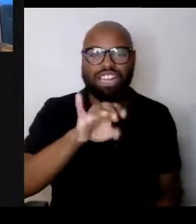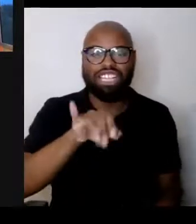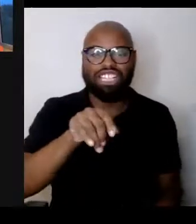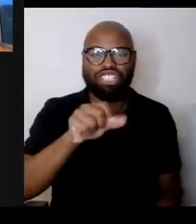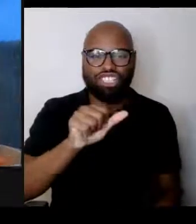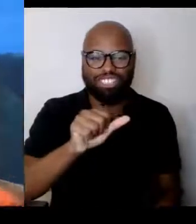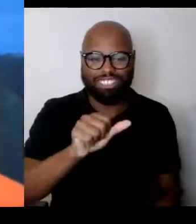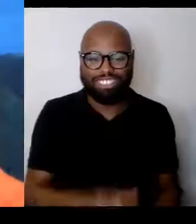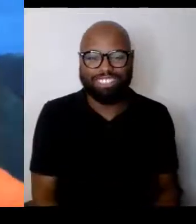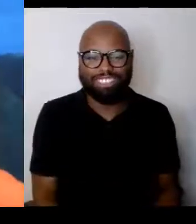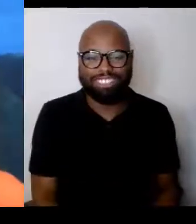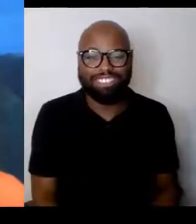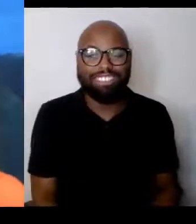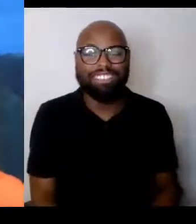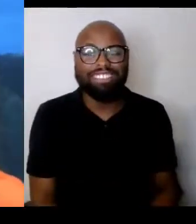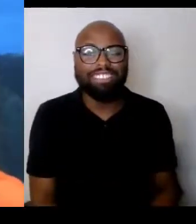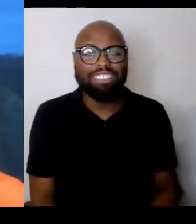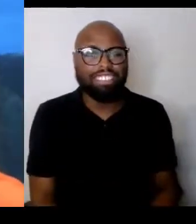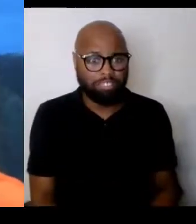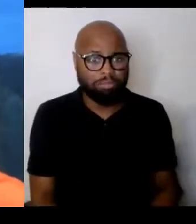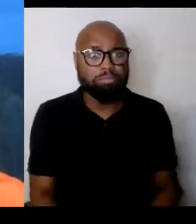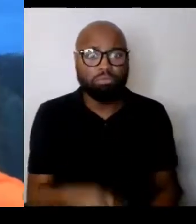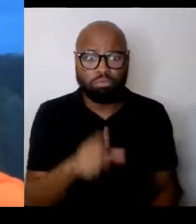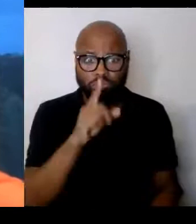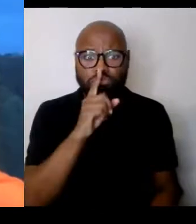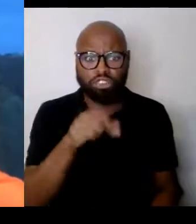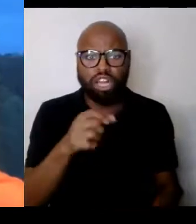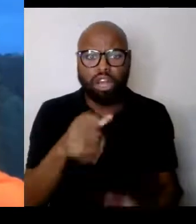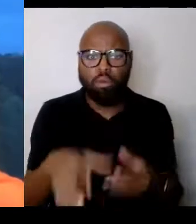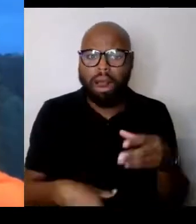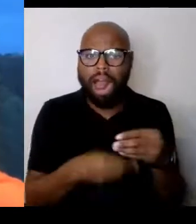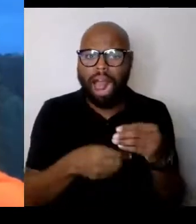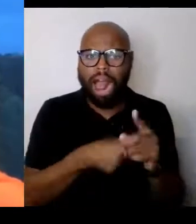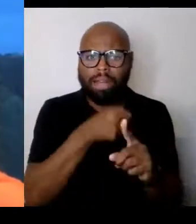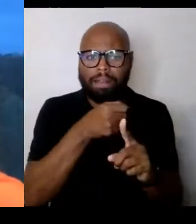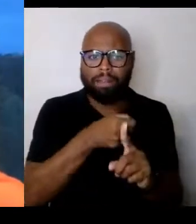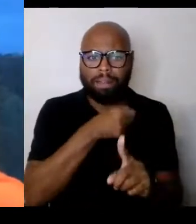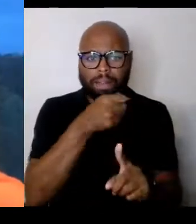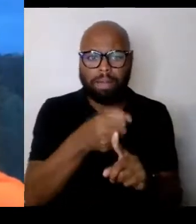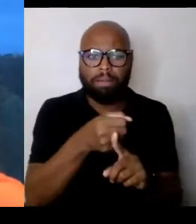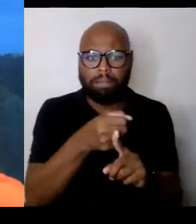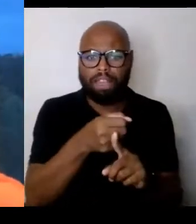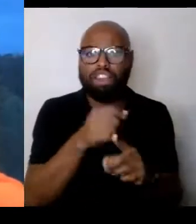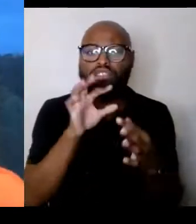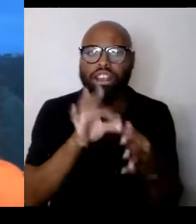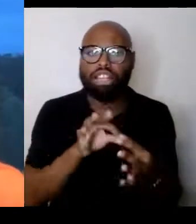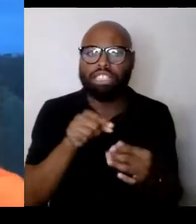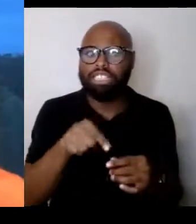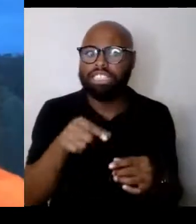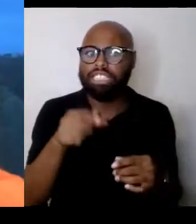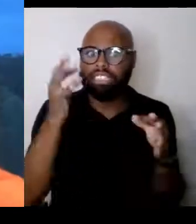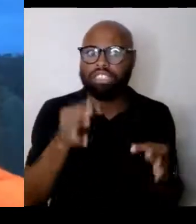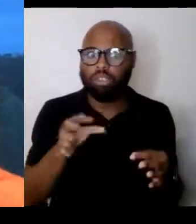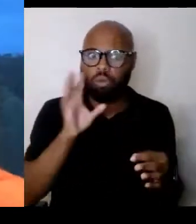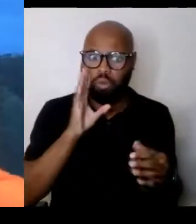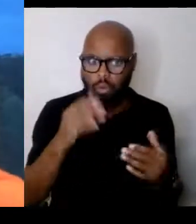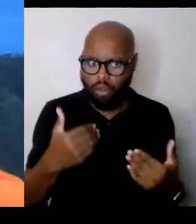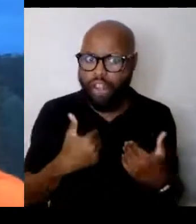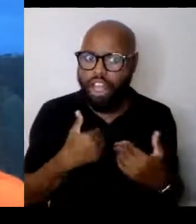Yes, I think I would just add the impact that this decision will have on immigrant people,